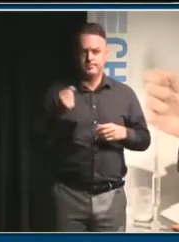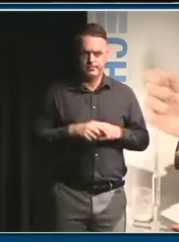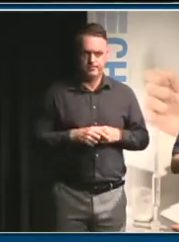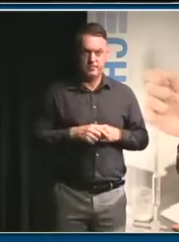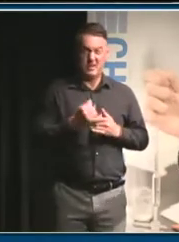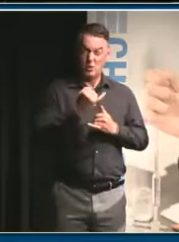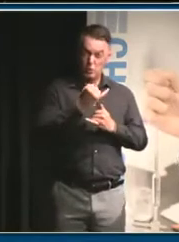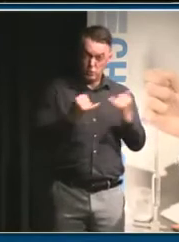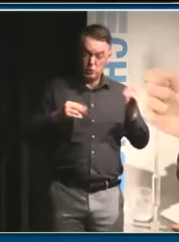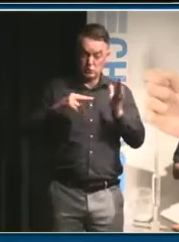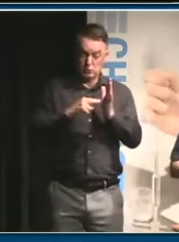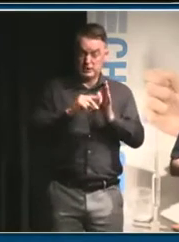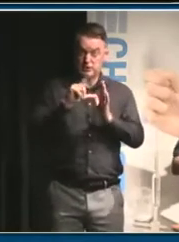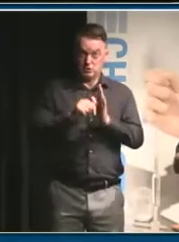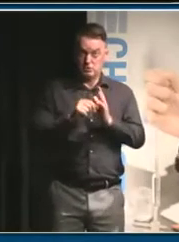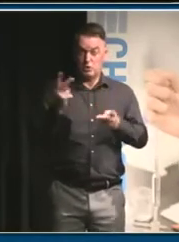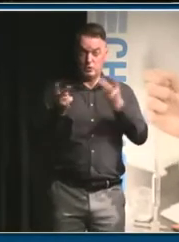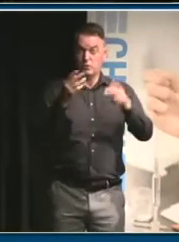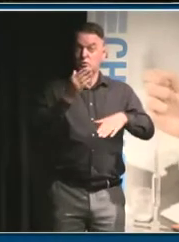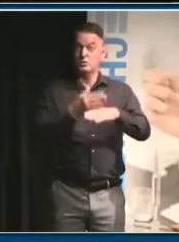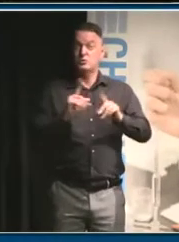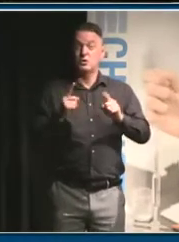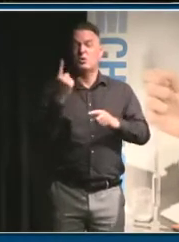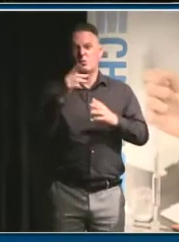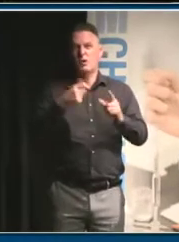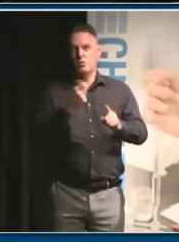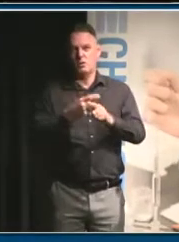was on the market looking for a job was about a week because she turned down the first several